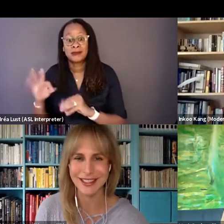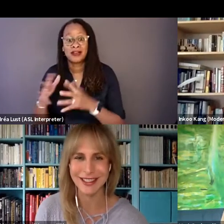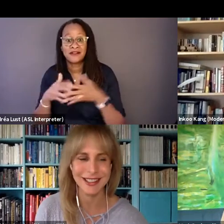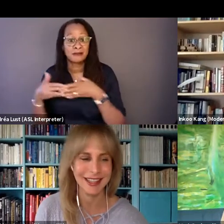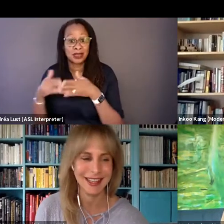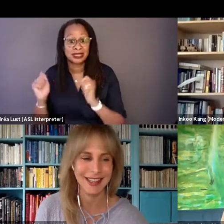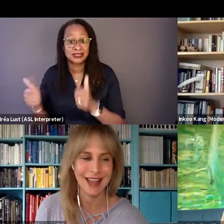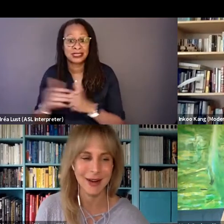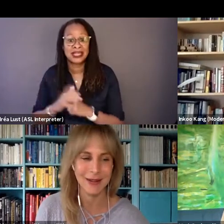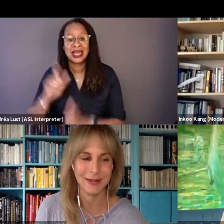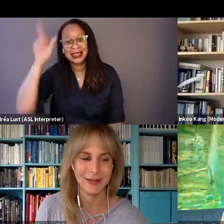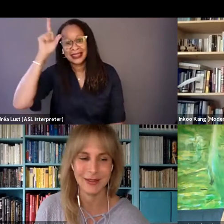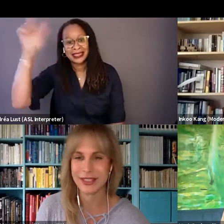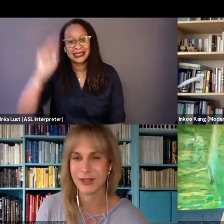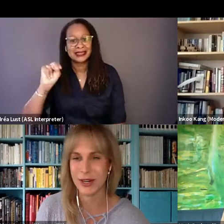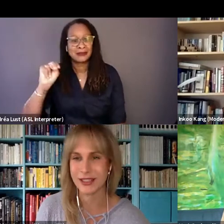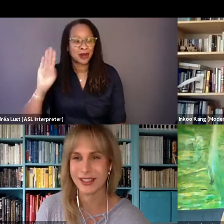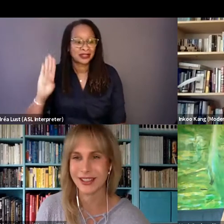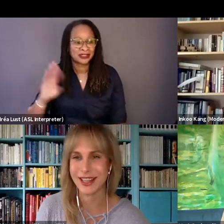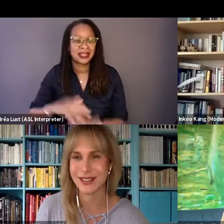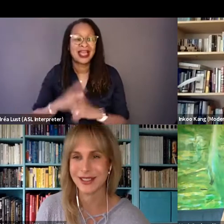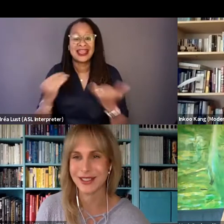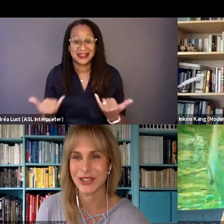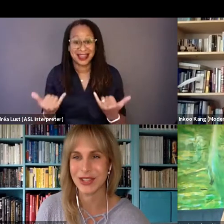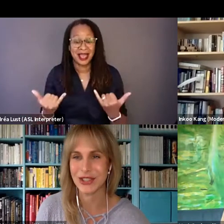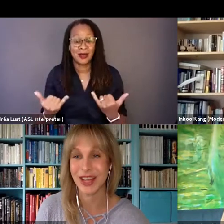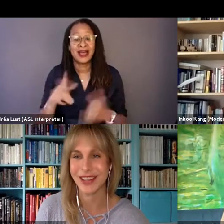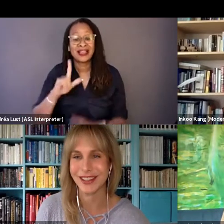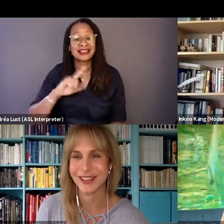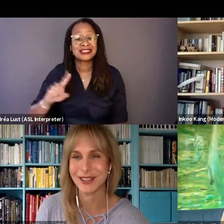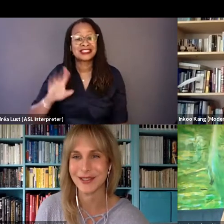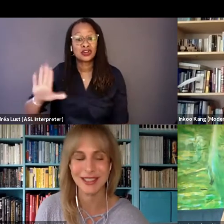And now, Liz's grandson has a shell of a Dale.